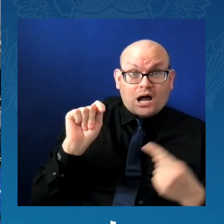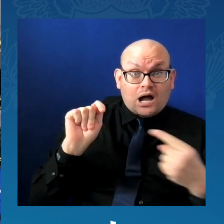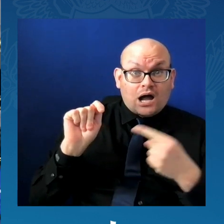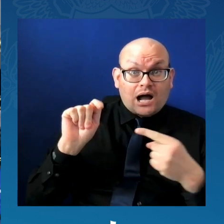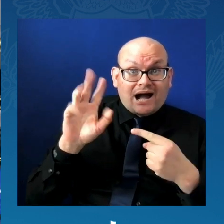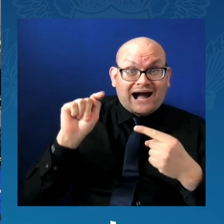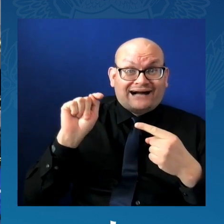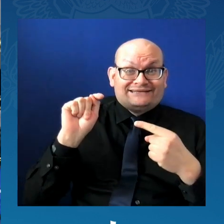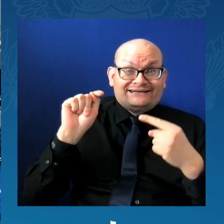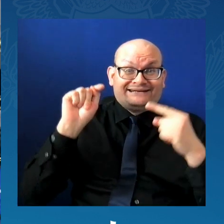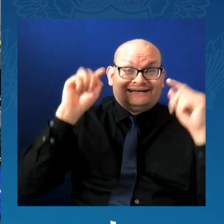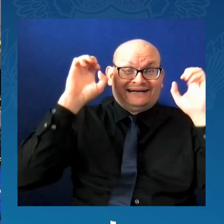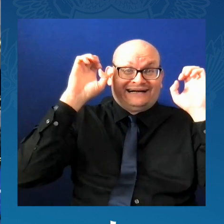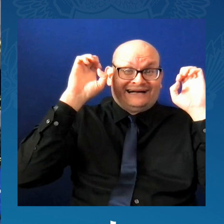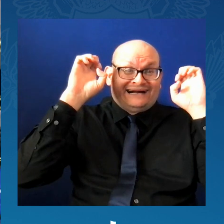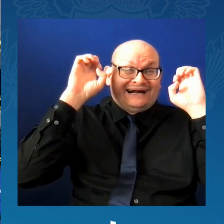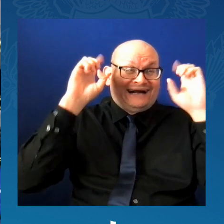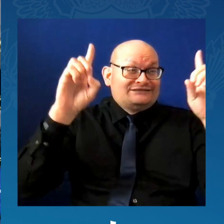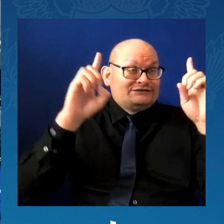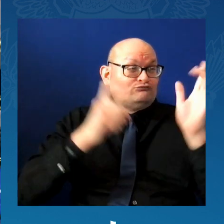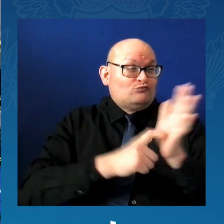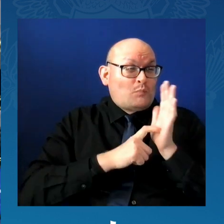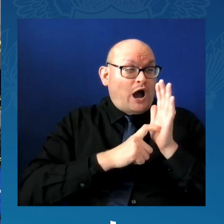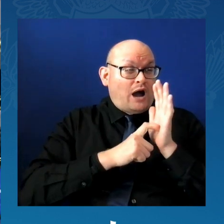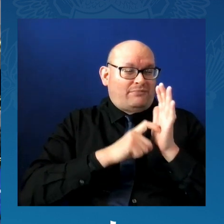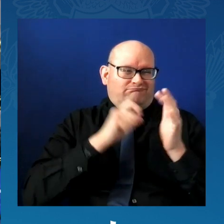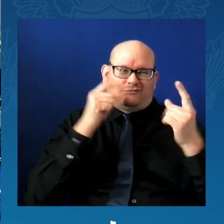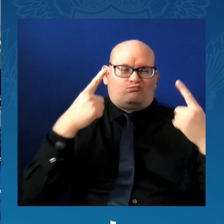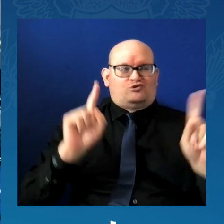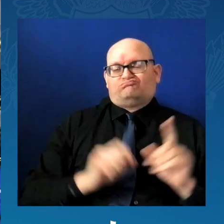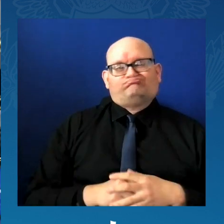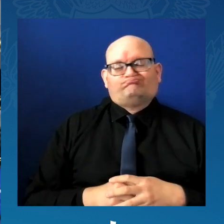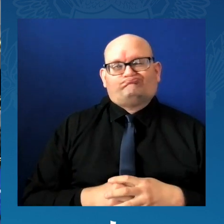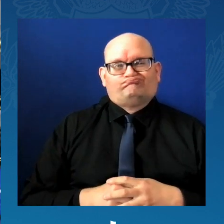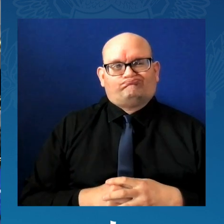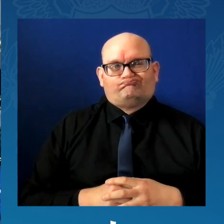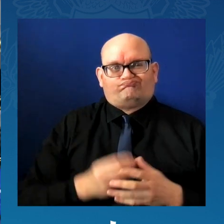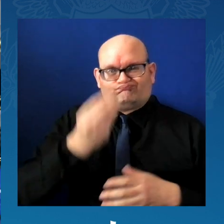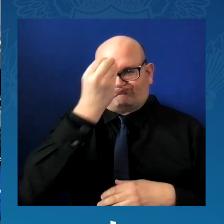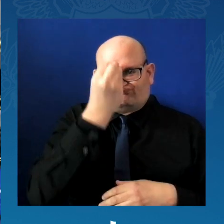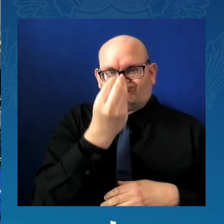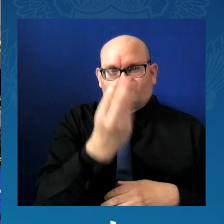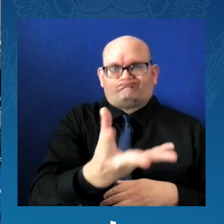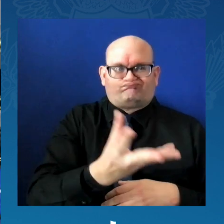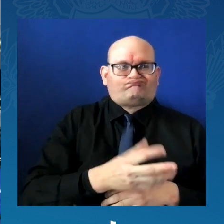Like you, Madam Vice President, not everyone, as you said, not everyone needs a college degree